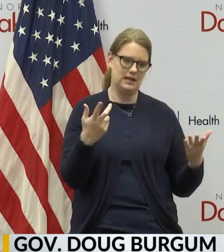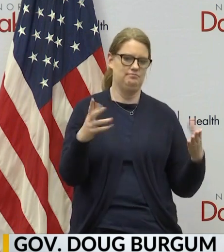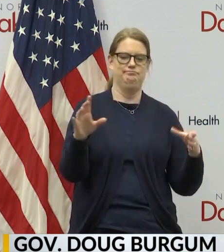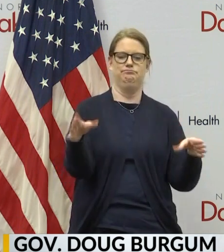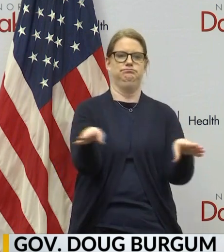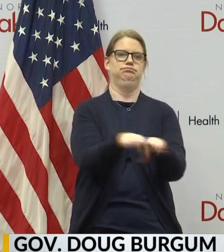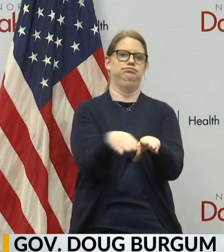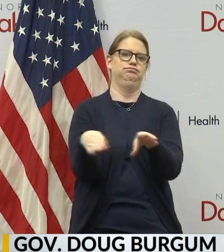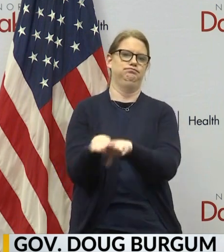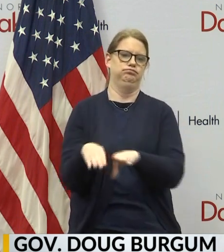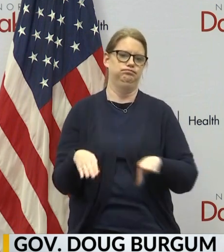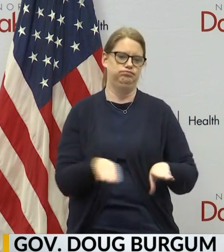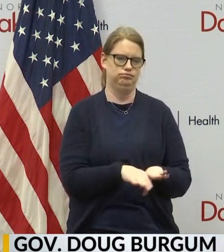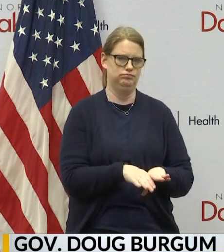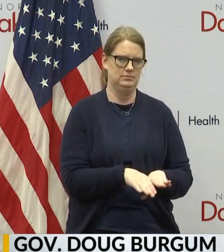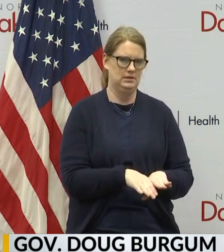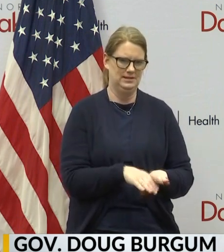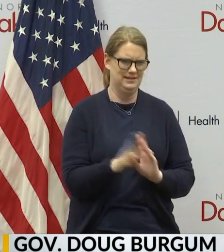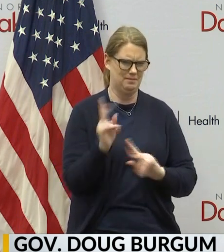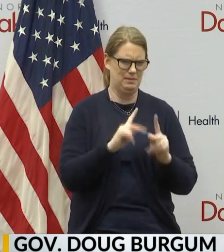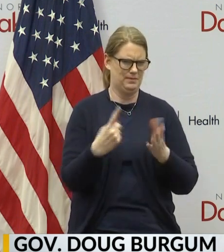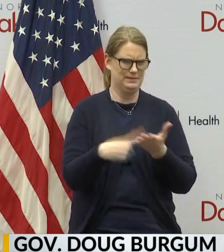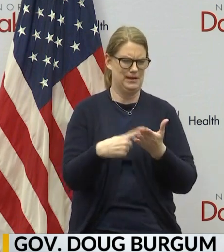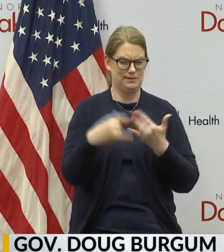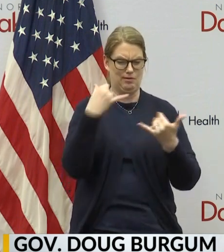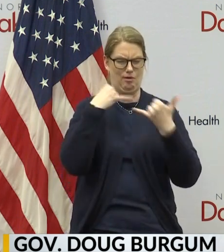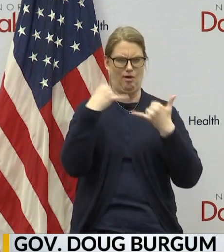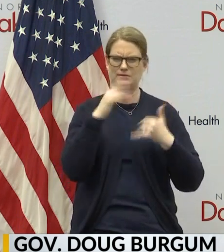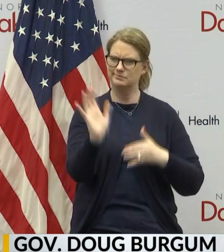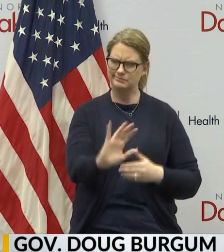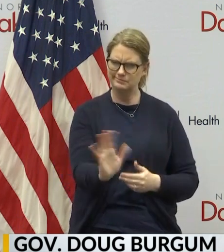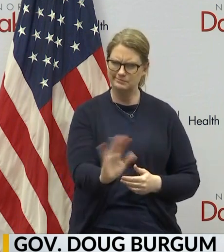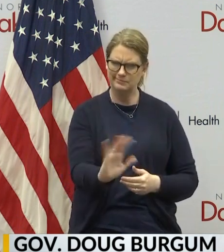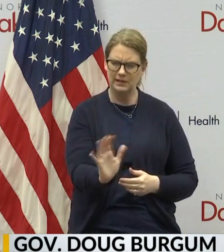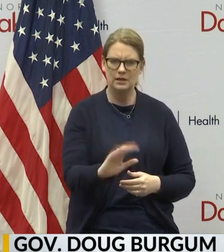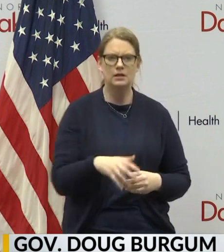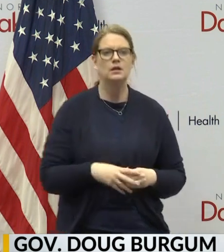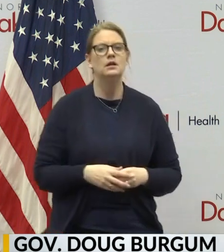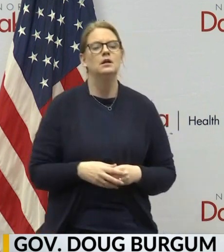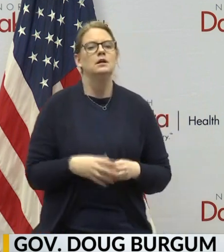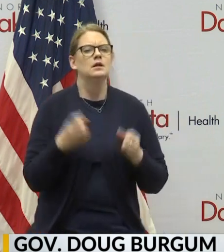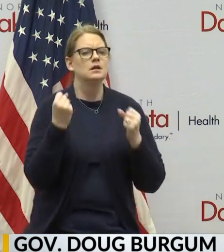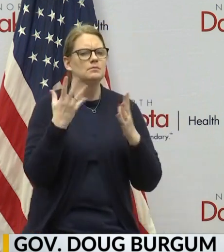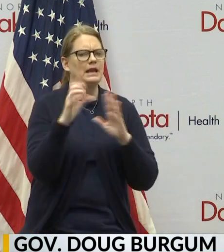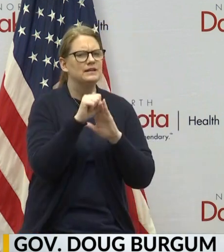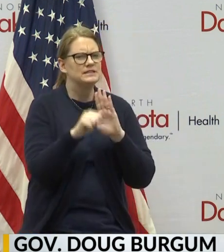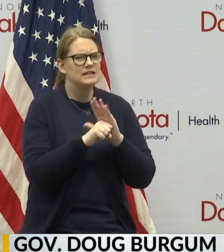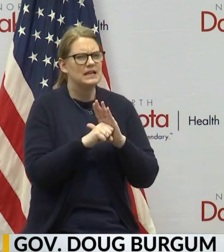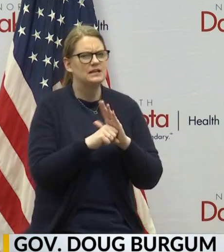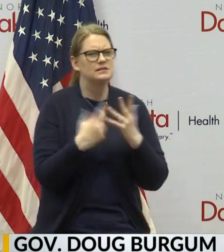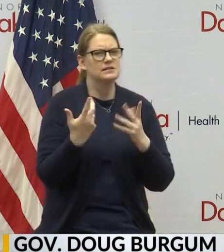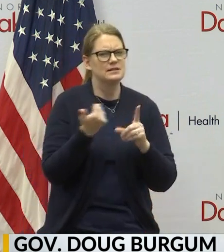SPECIFIC BUSINESSES, WHICH I'LL BE ANNOUNCING SHORTLY, BUT WE'RE NOT DOING THE SO-CALLED LOCKDOWN OR CLOSING THE BORDERS, WHICH